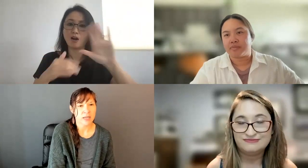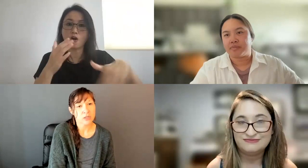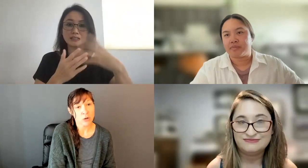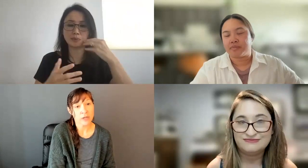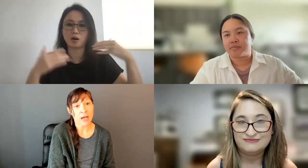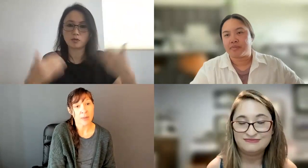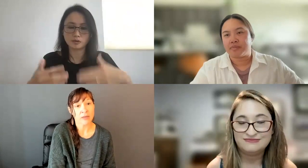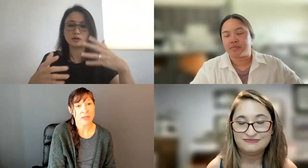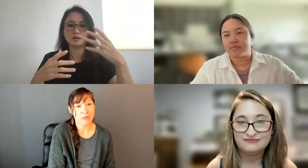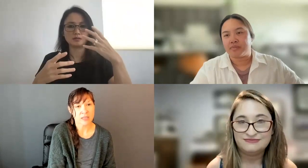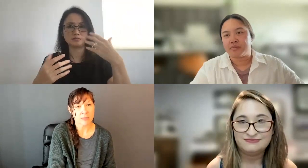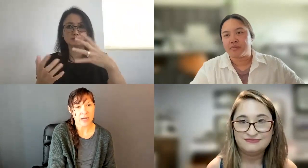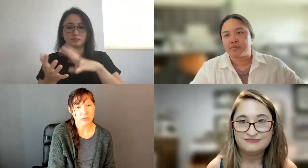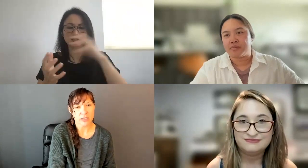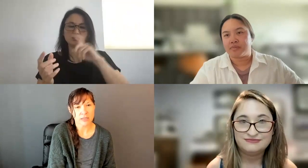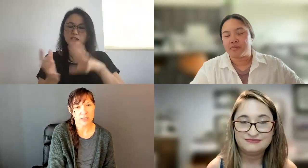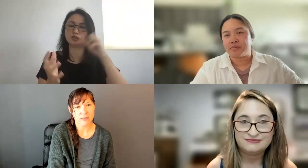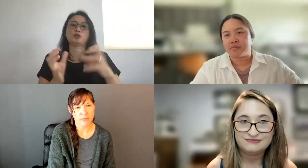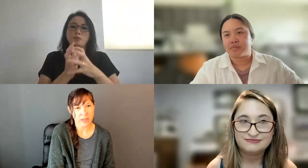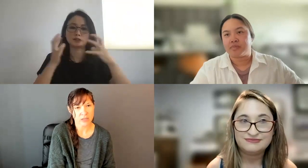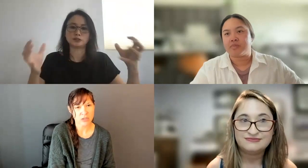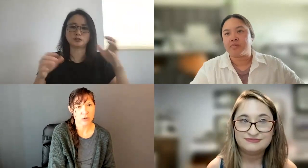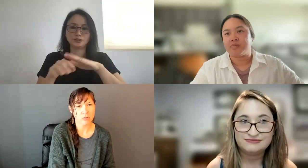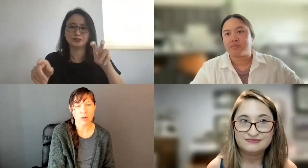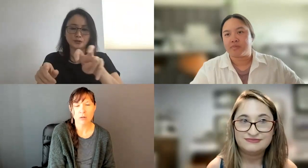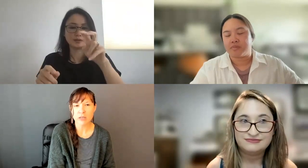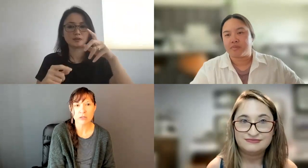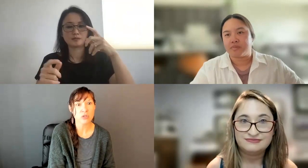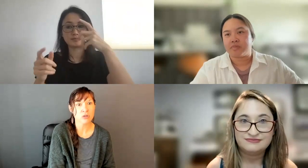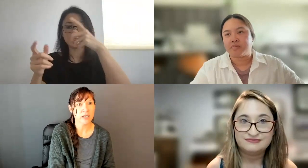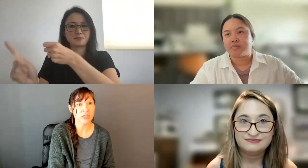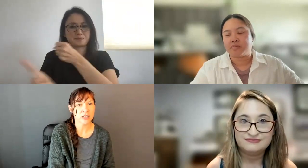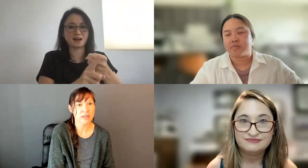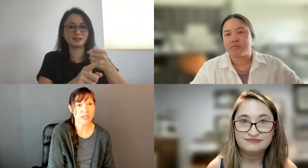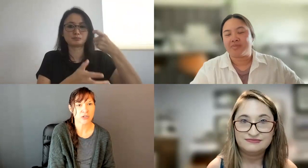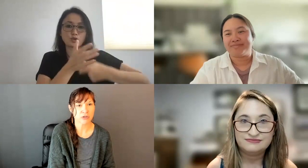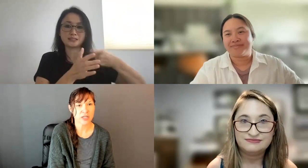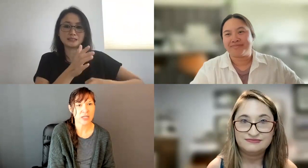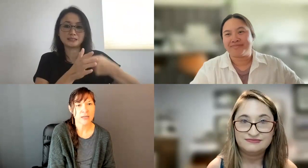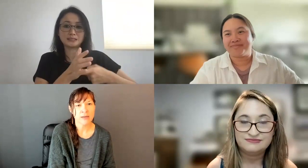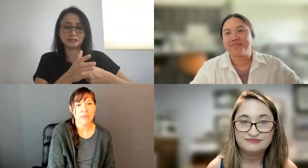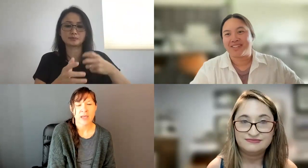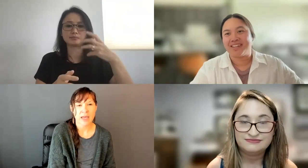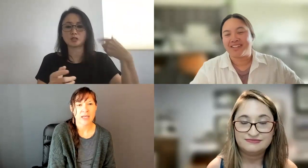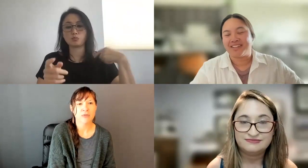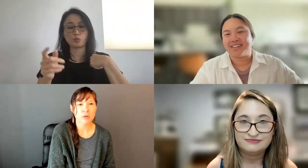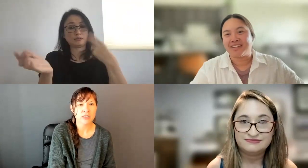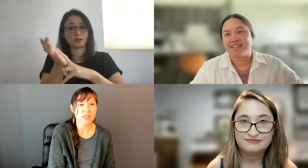Through all of this experience, I learned so much, it was such a journey for me. But all of that also ended up impacting the price.